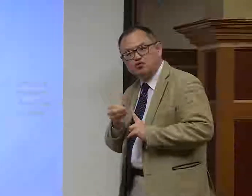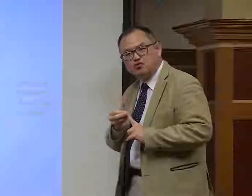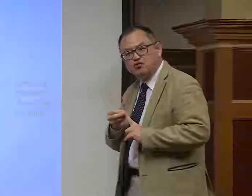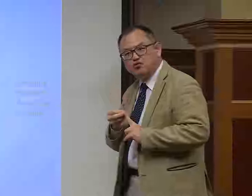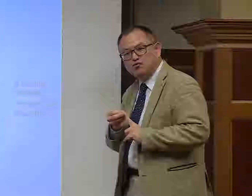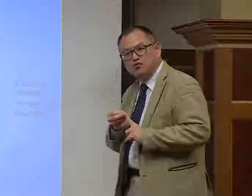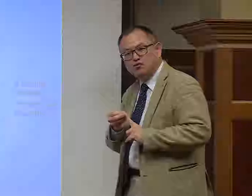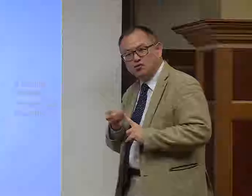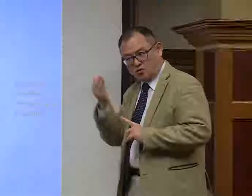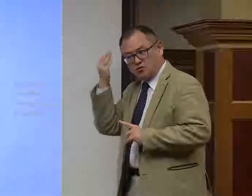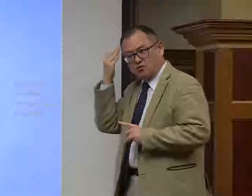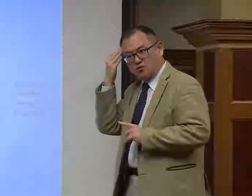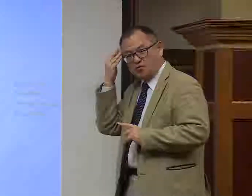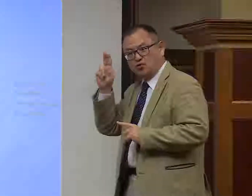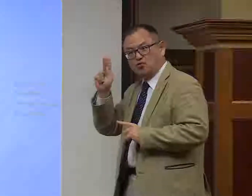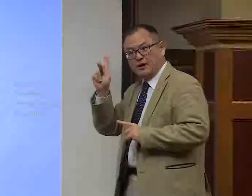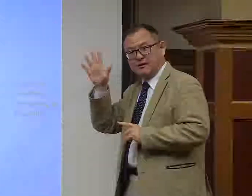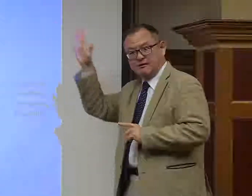that's from U.K.